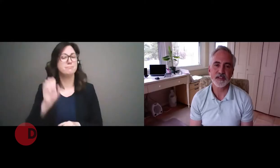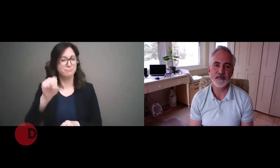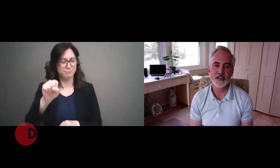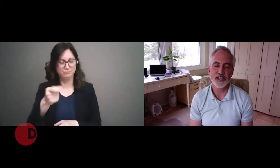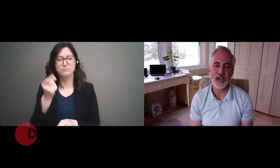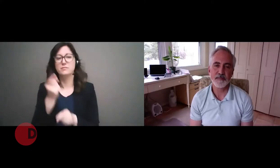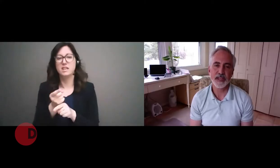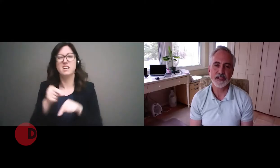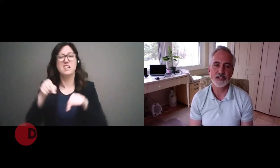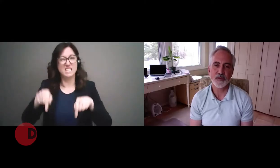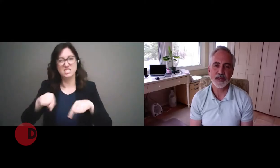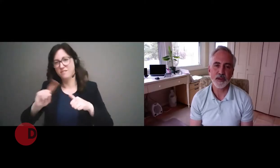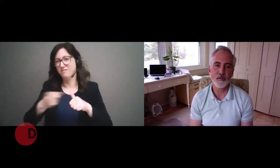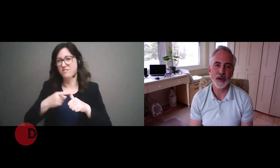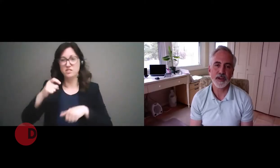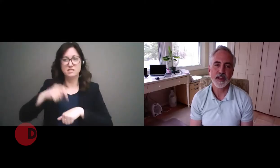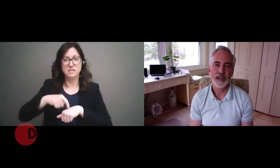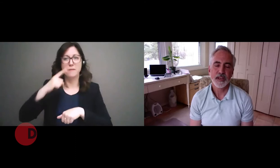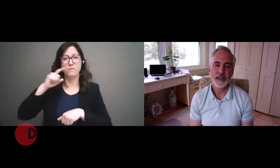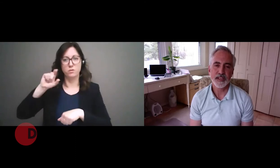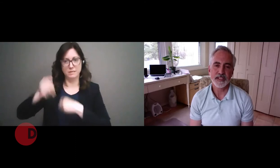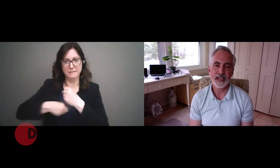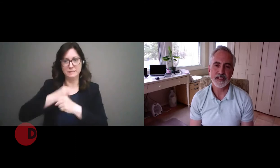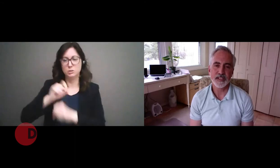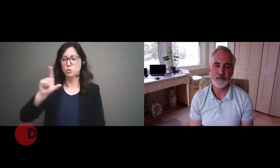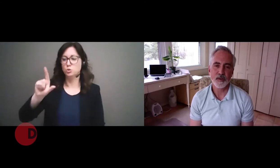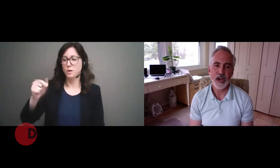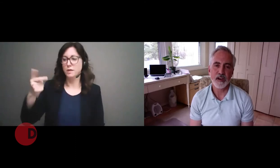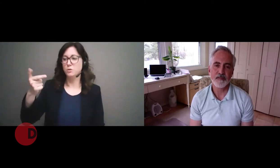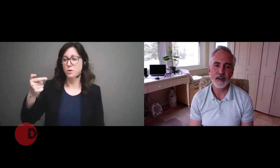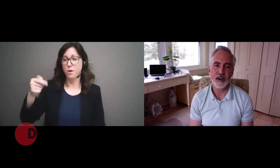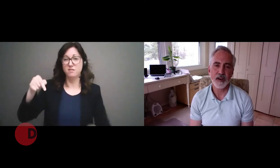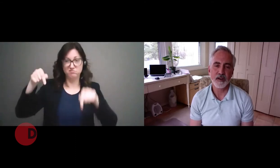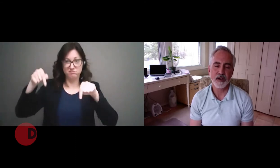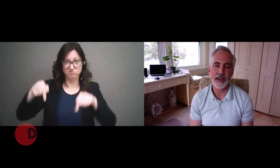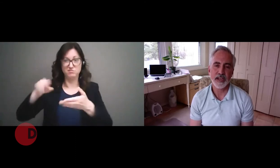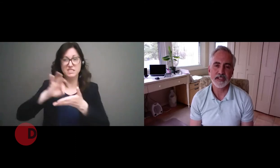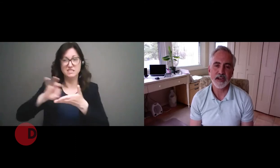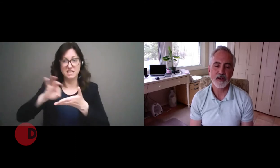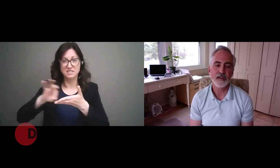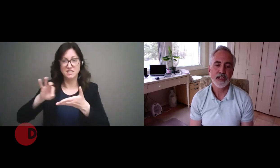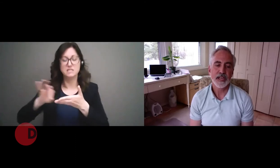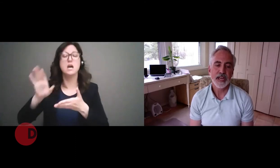[Geoff]: This is the first time for the year 2021 that the Census